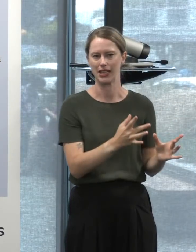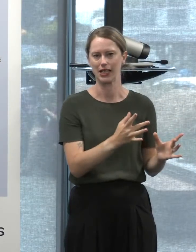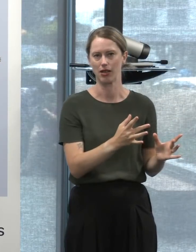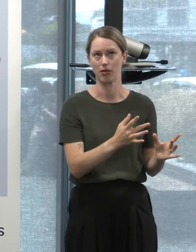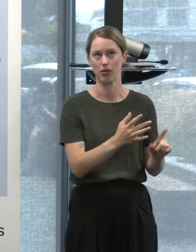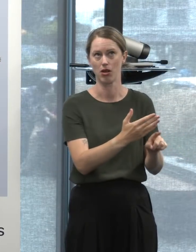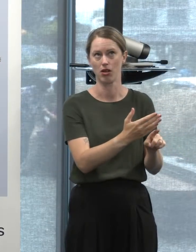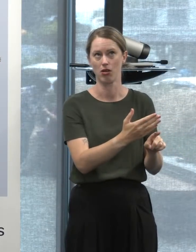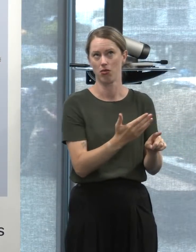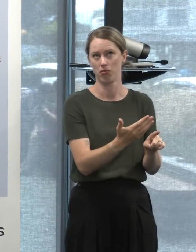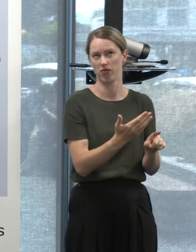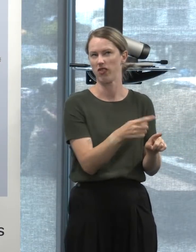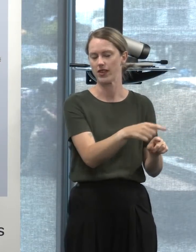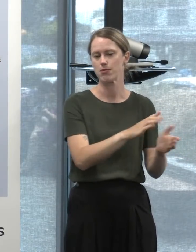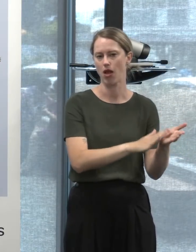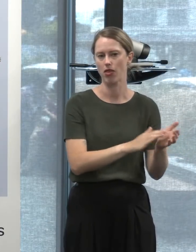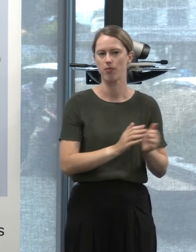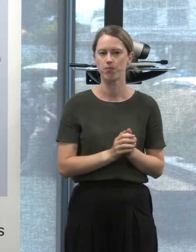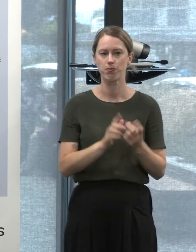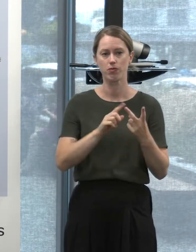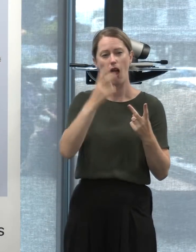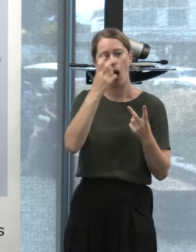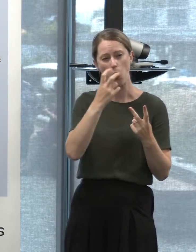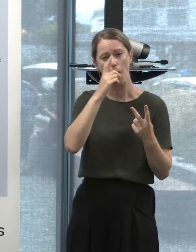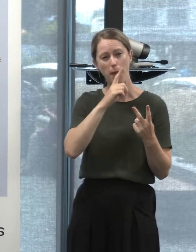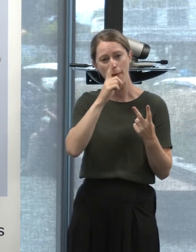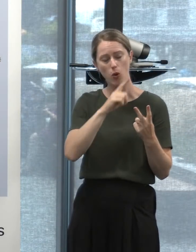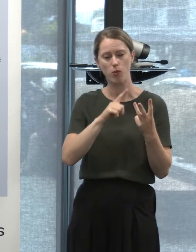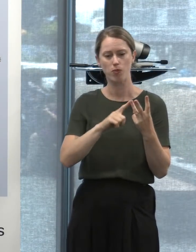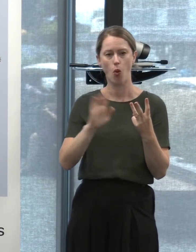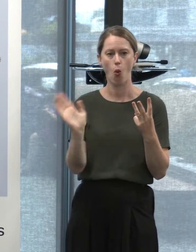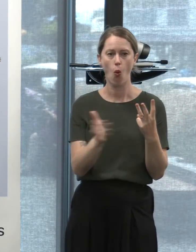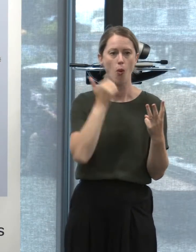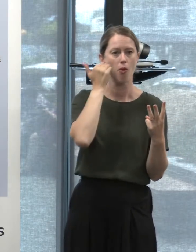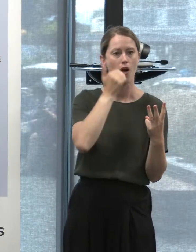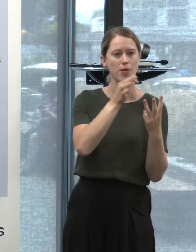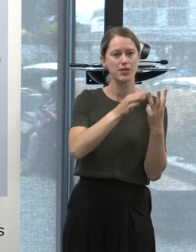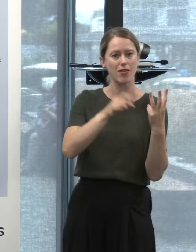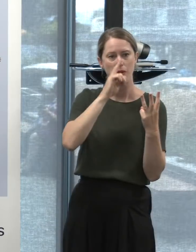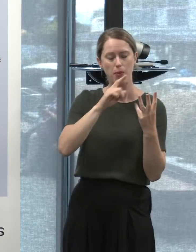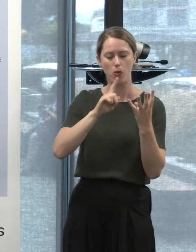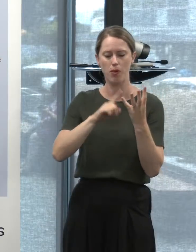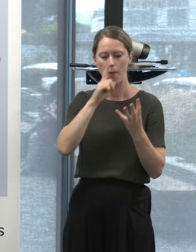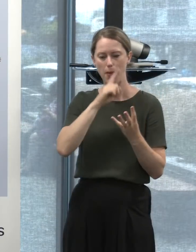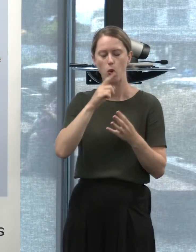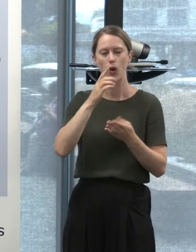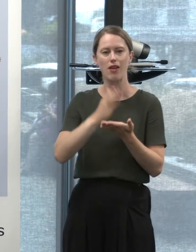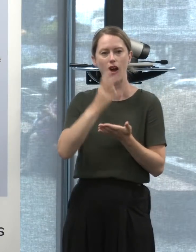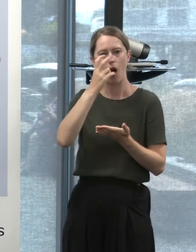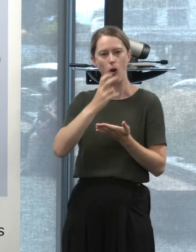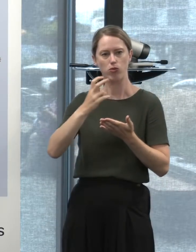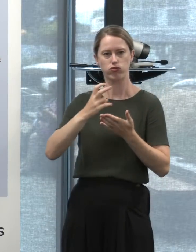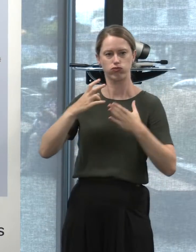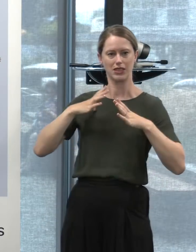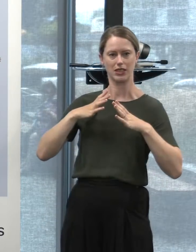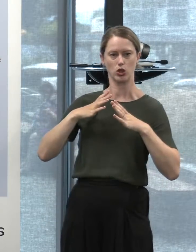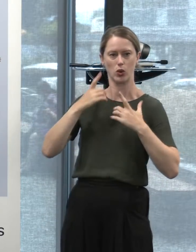healthcare workers, many of whom are already boosted and who are required to be boosted